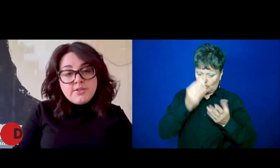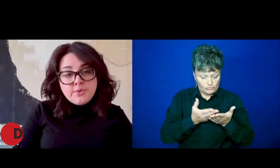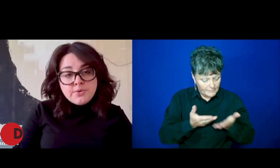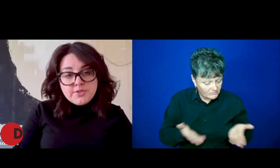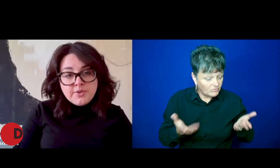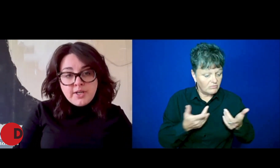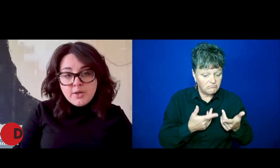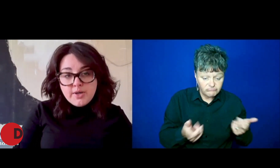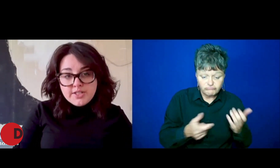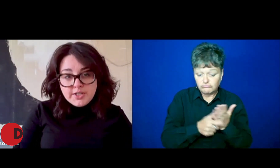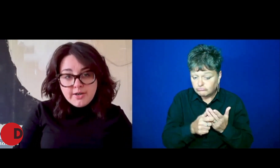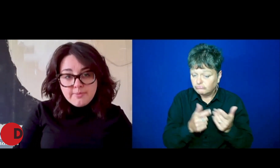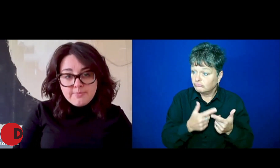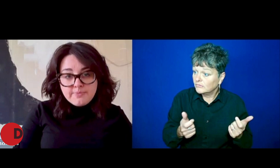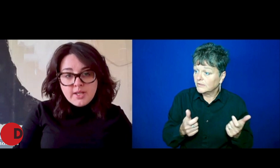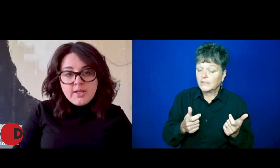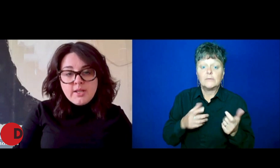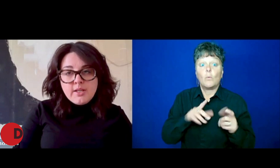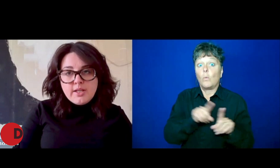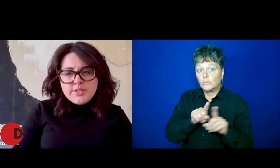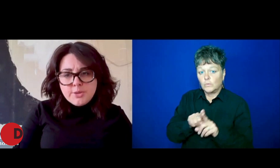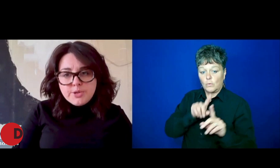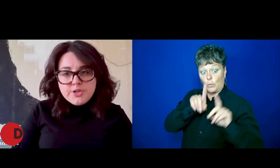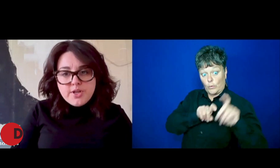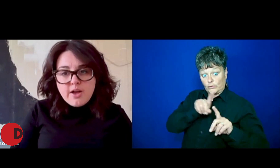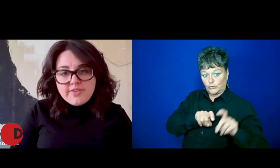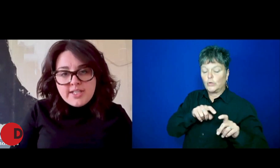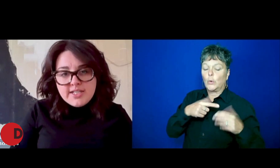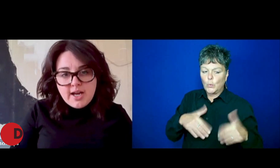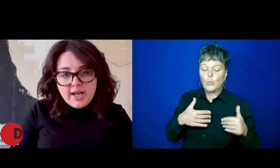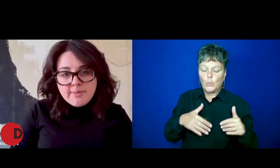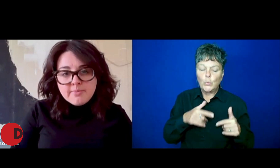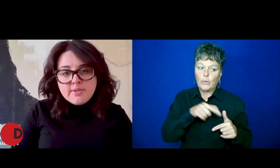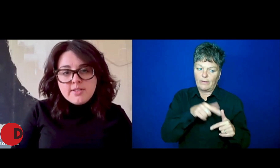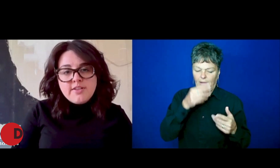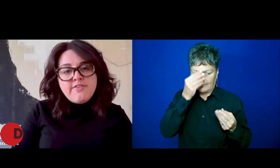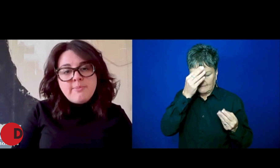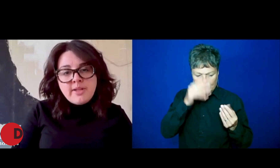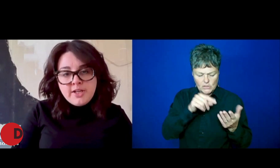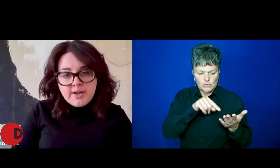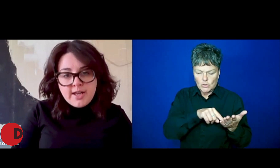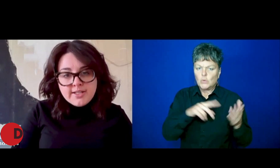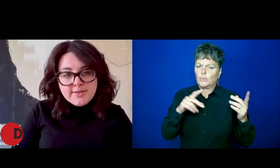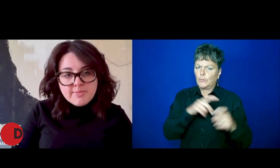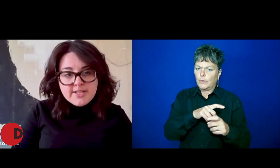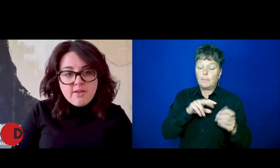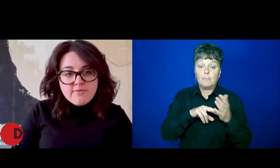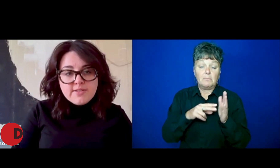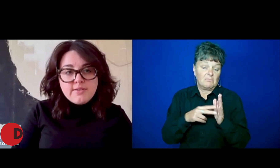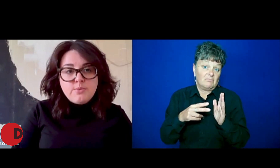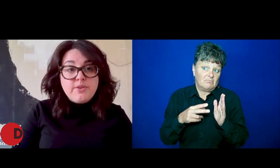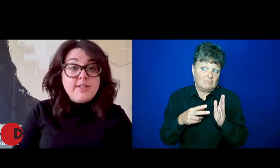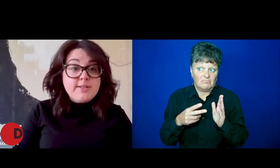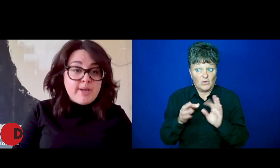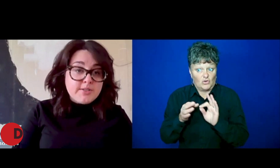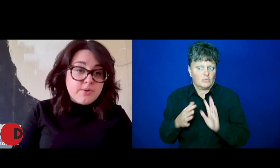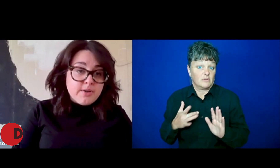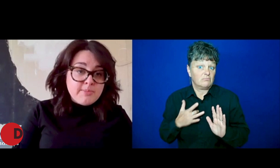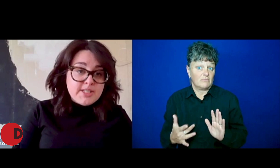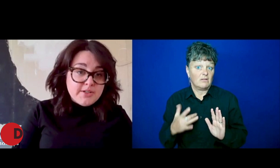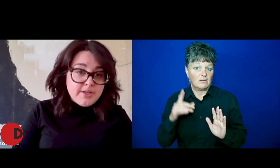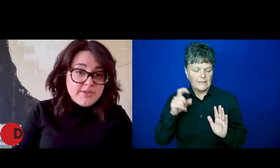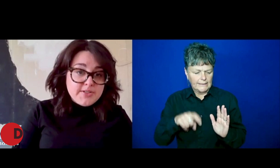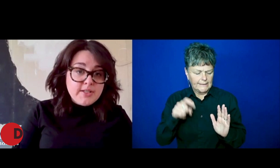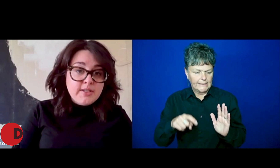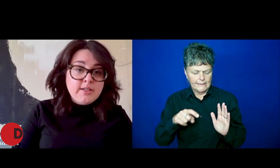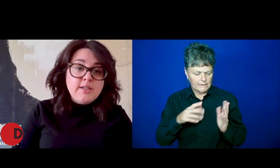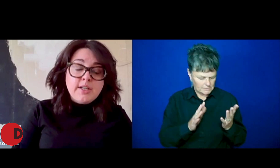Therefore, it is important that the interpreter be prepared to accurately